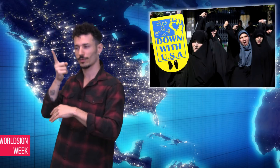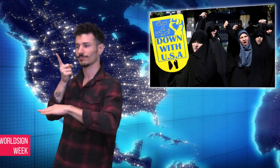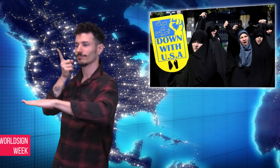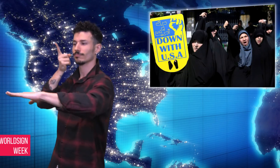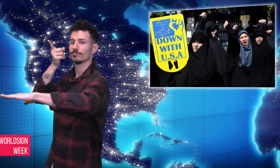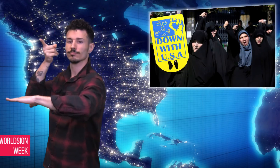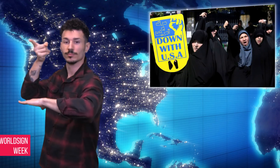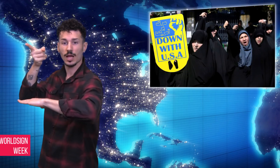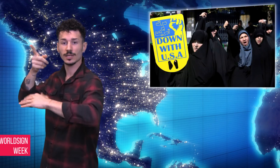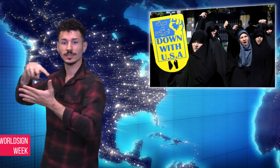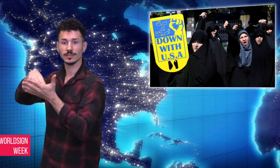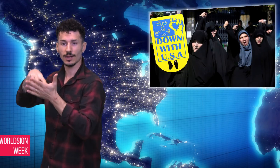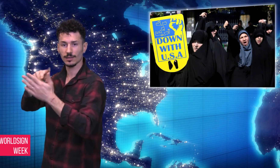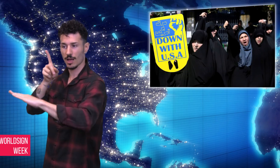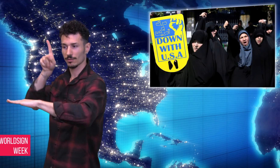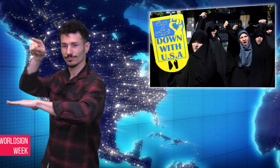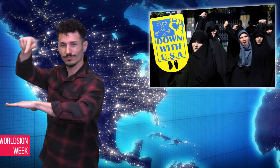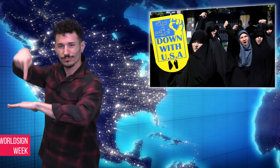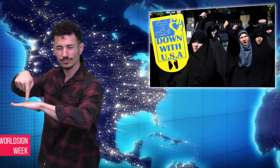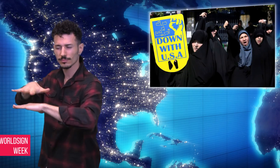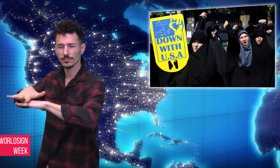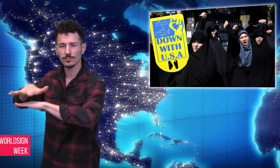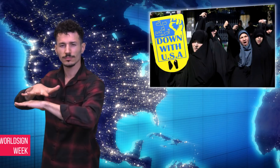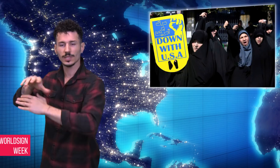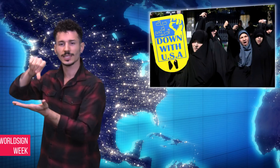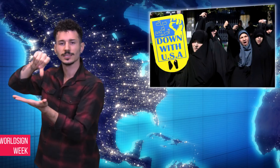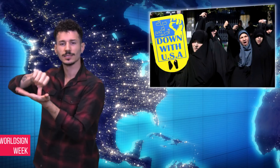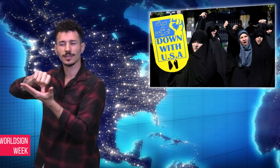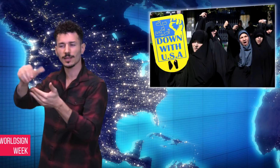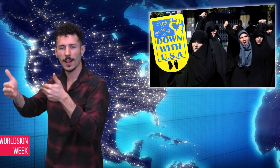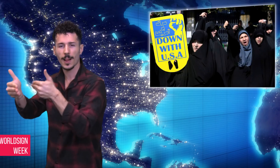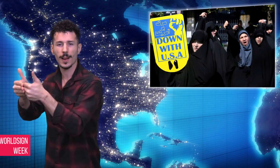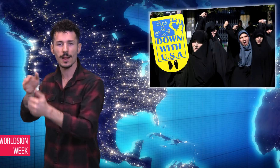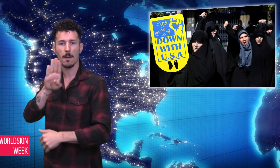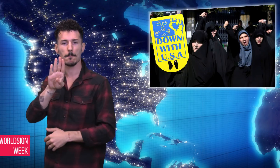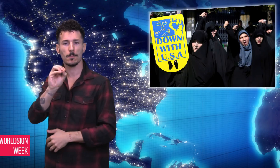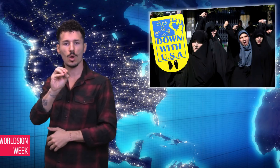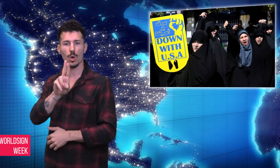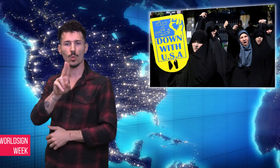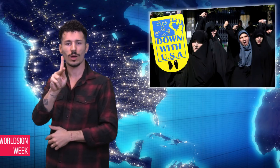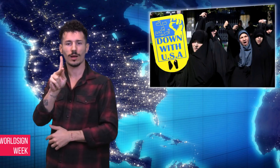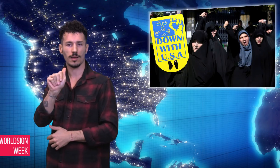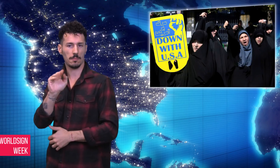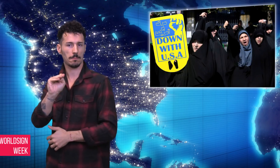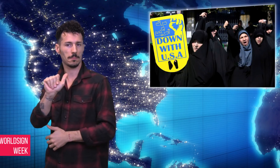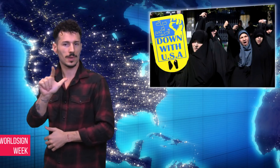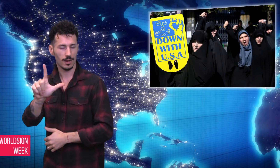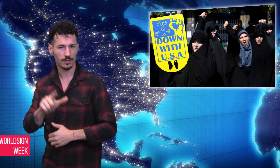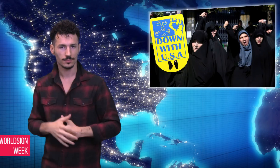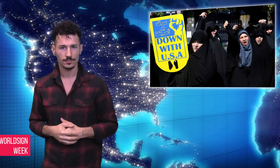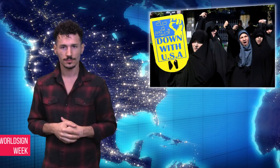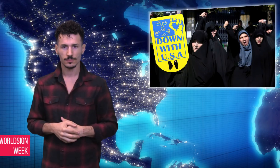over Iraq and landing near the city of Boukamal, Syria. Tensions